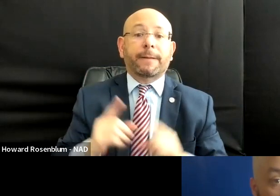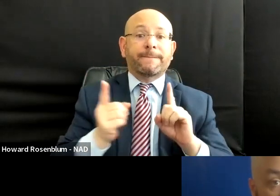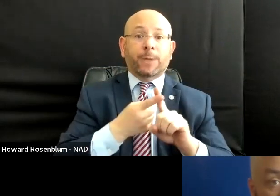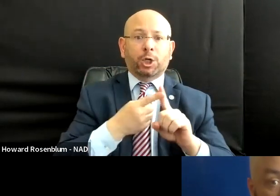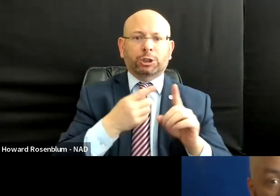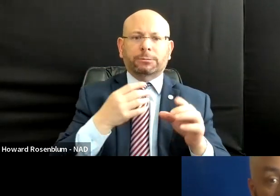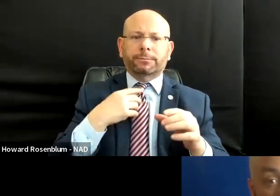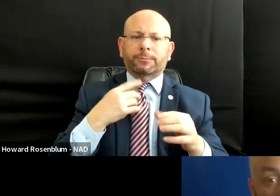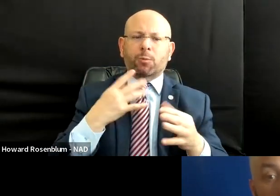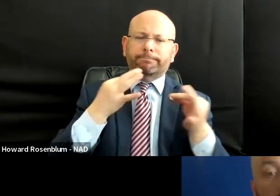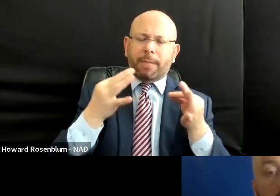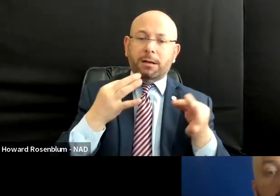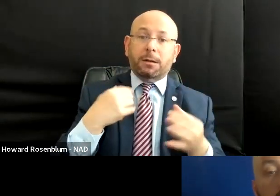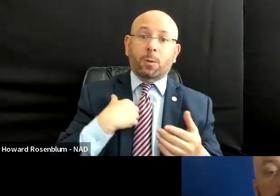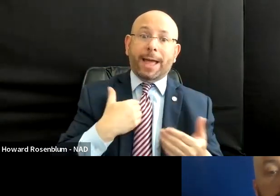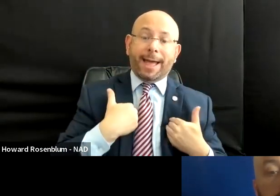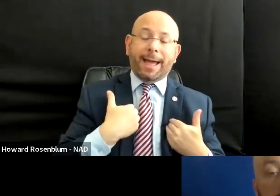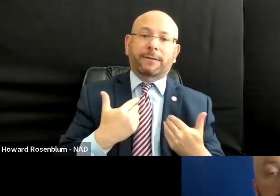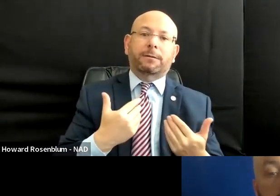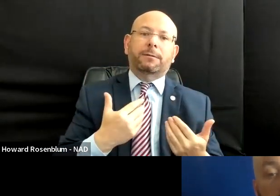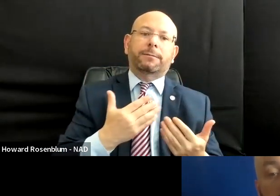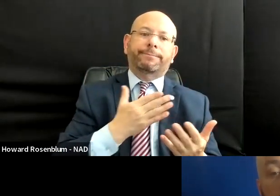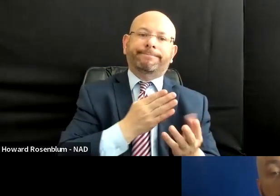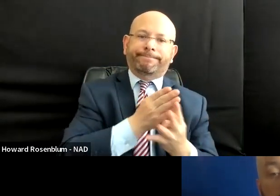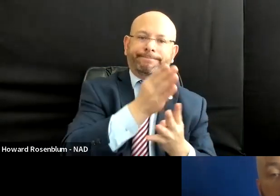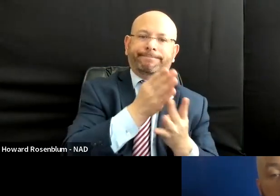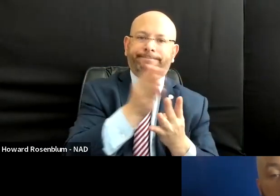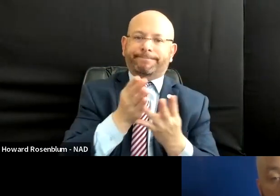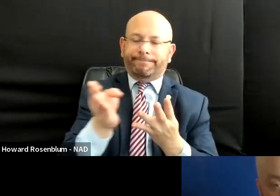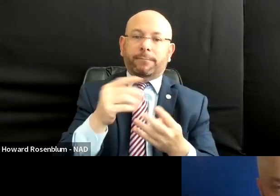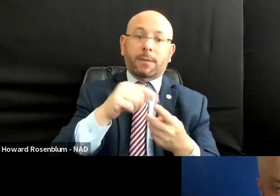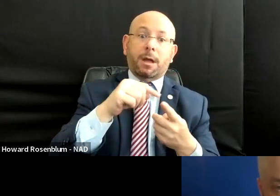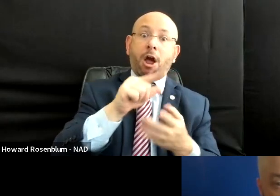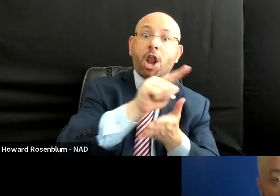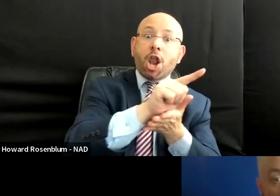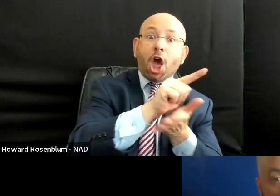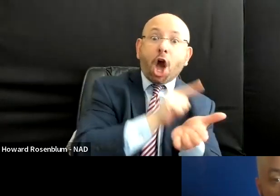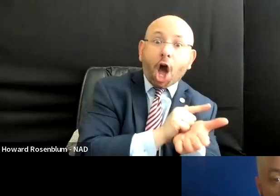housing, but housing, by primary